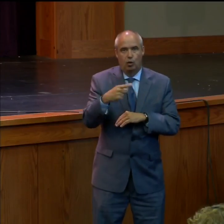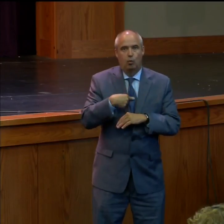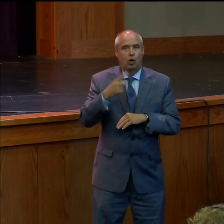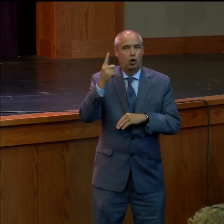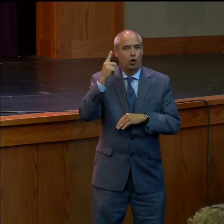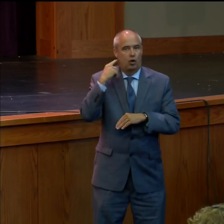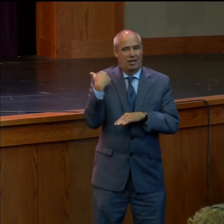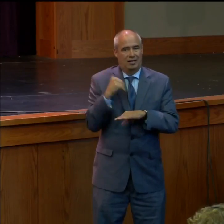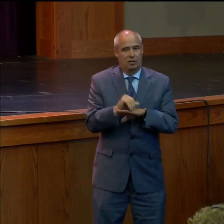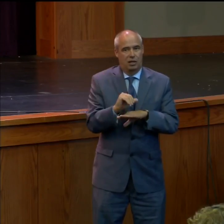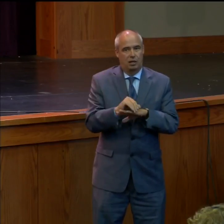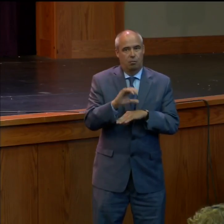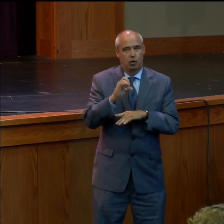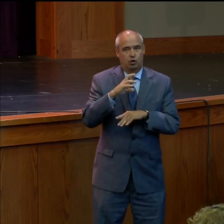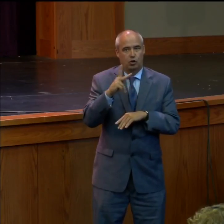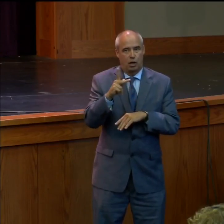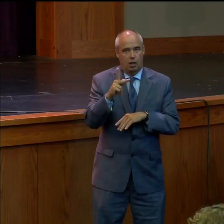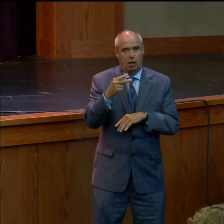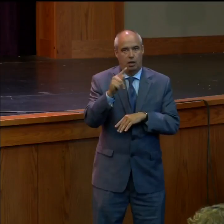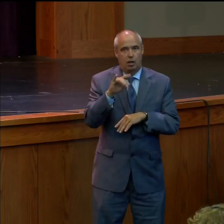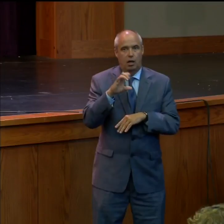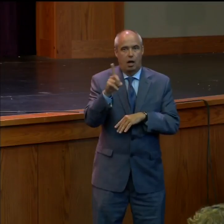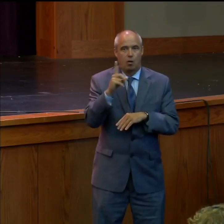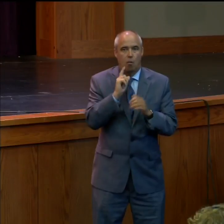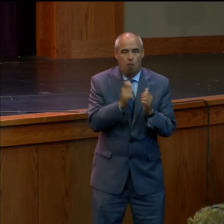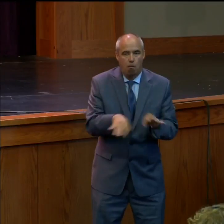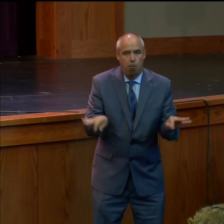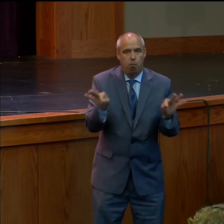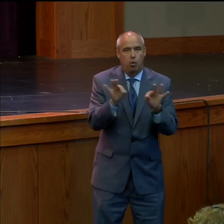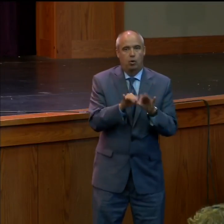TALK ABOUT THE IMPORTANCE OF MILLENNIALS GETTING INVOLVED IN THIS MOVEMENT.